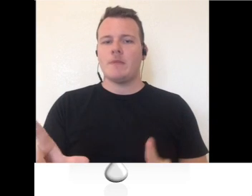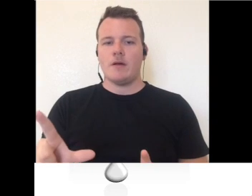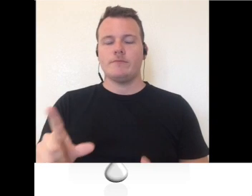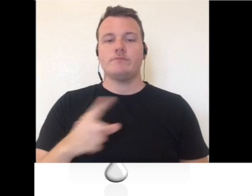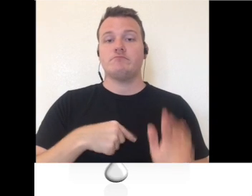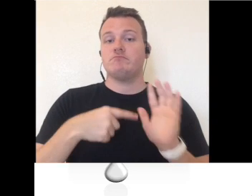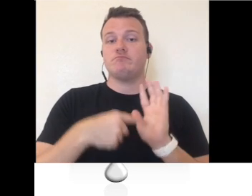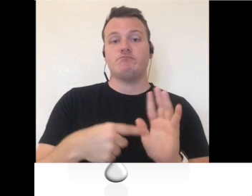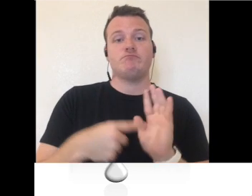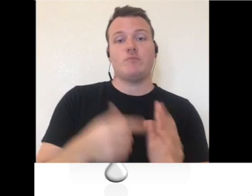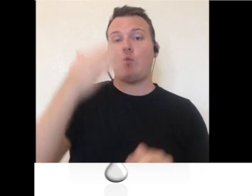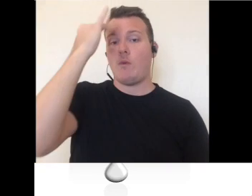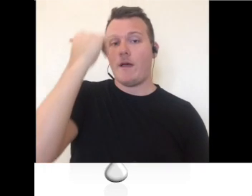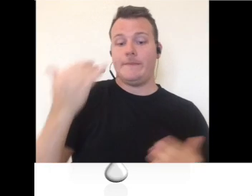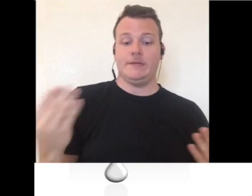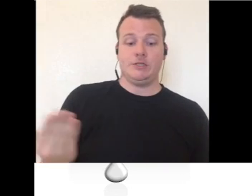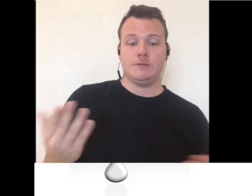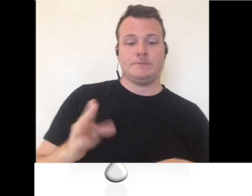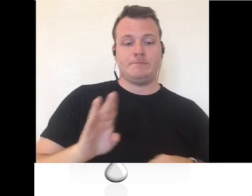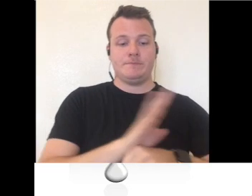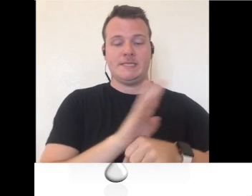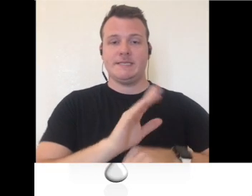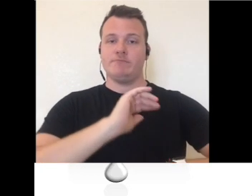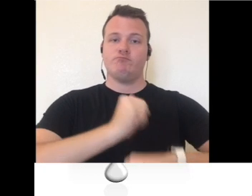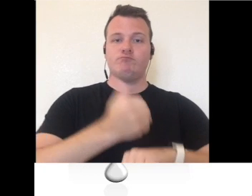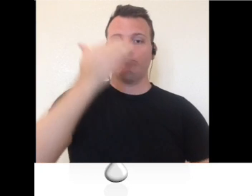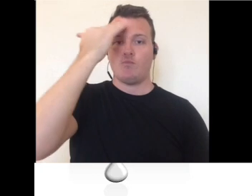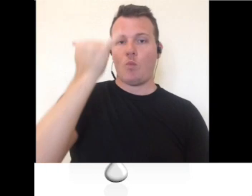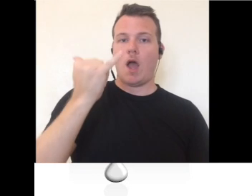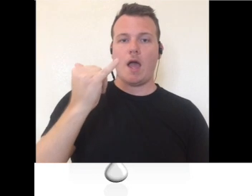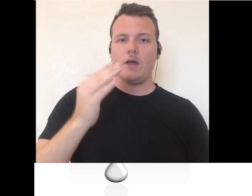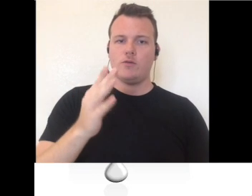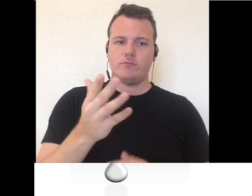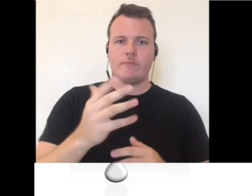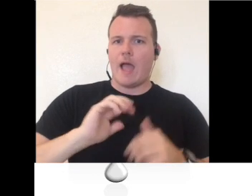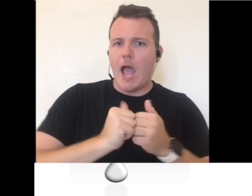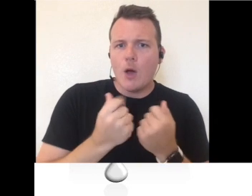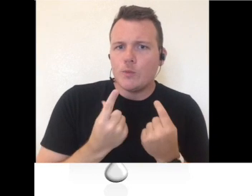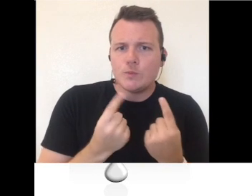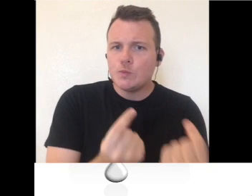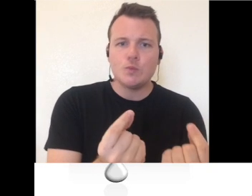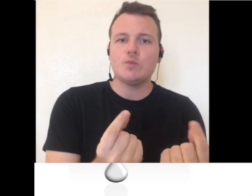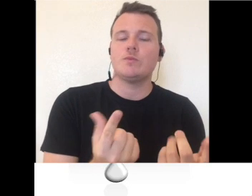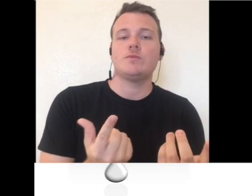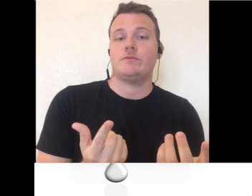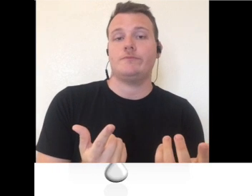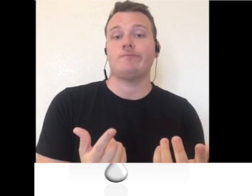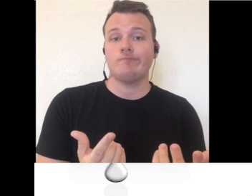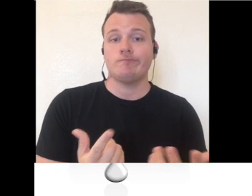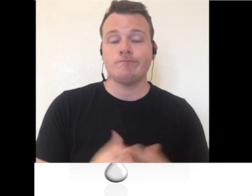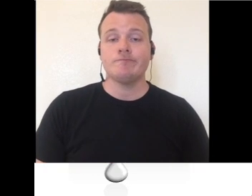it tell us who you are and why you're in business, what you do and how you go